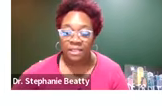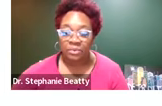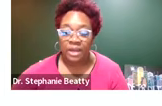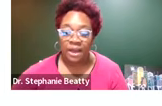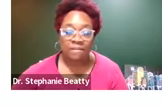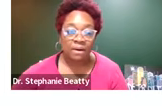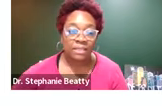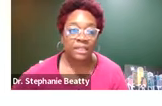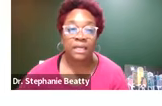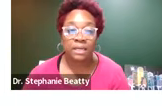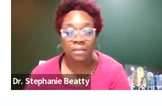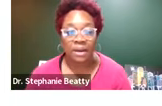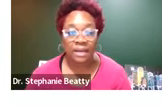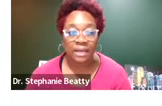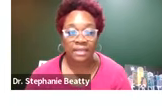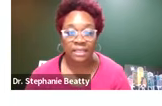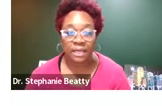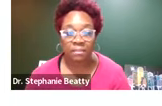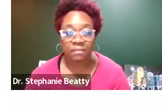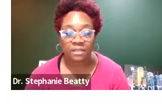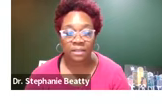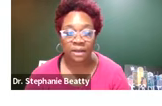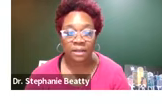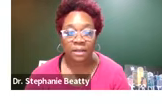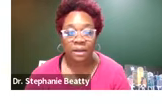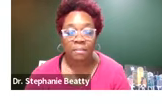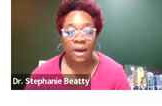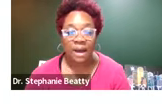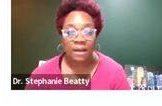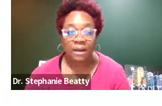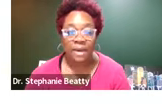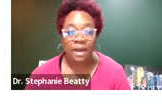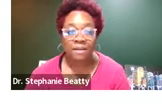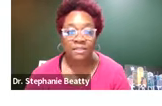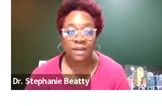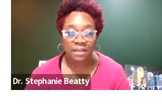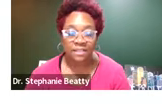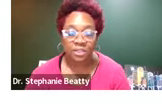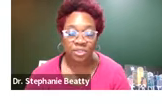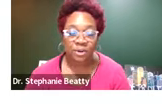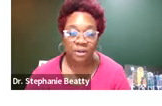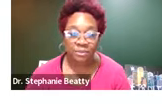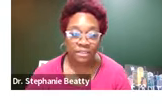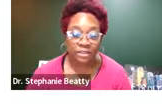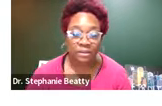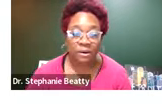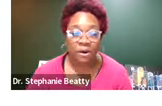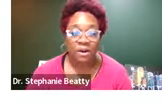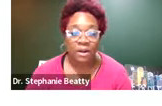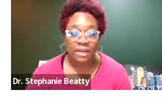Next we have our team, our ADA team, that's led by Allison Kushner, our director.